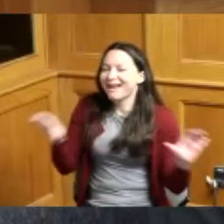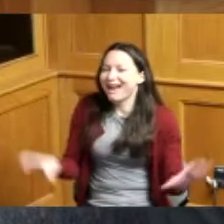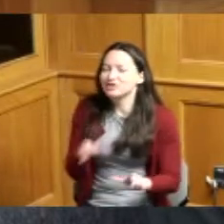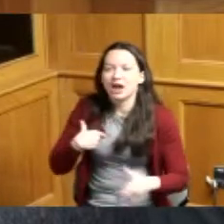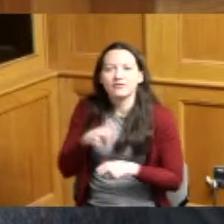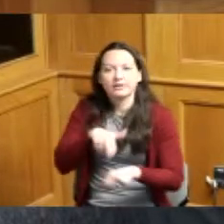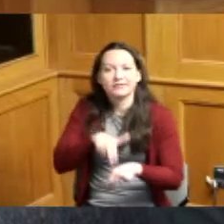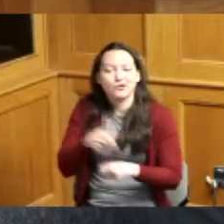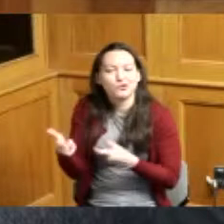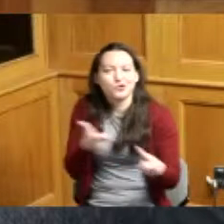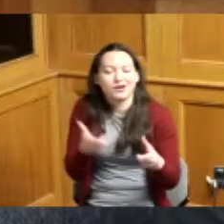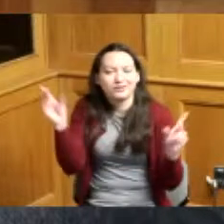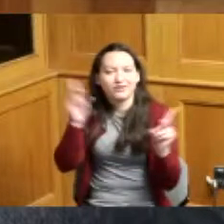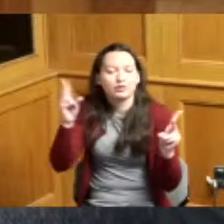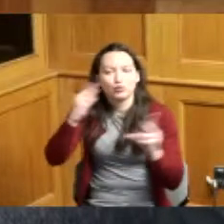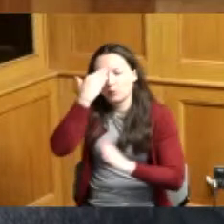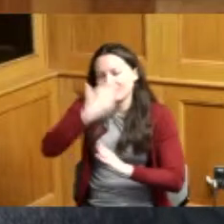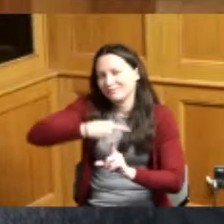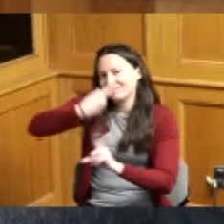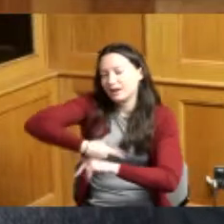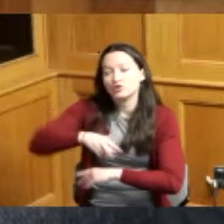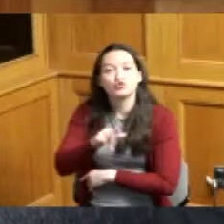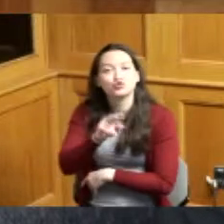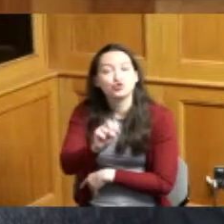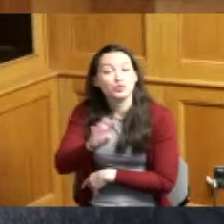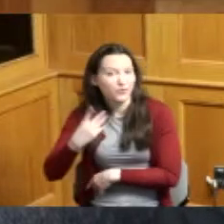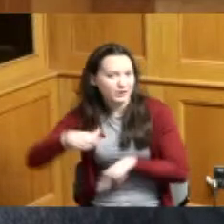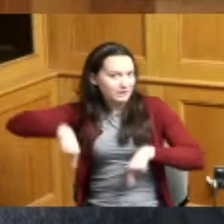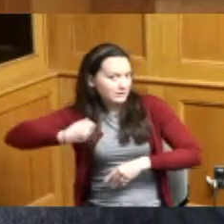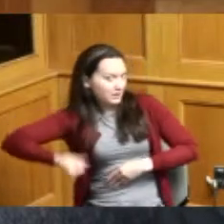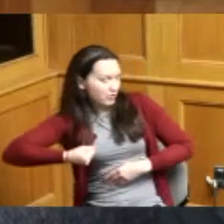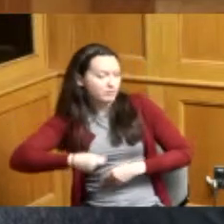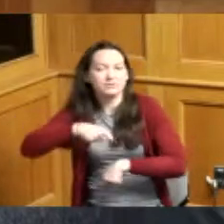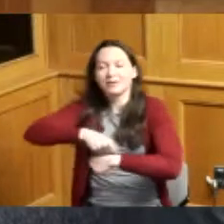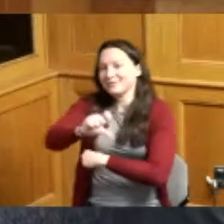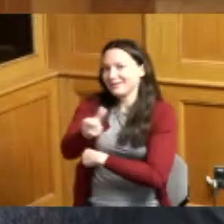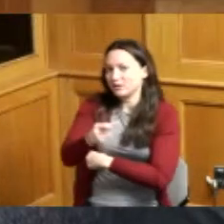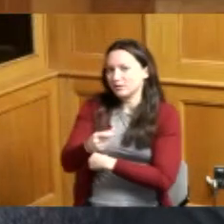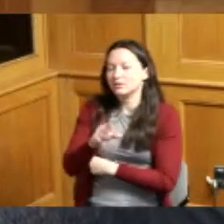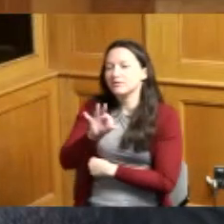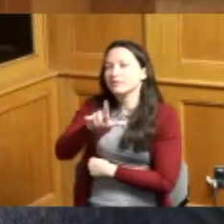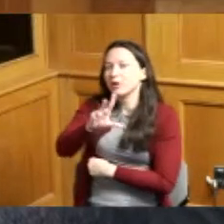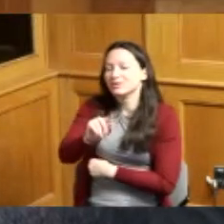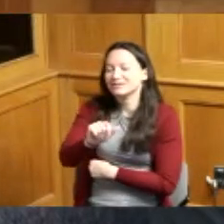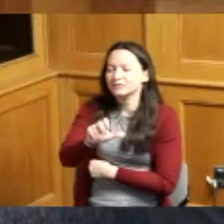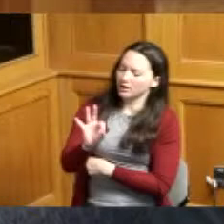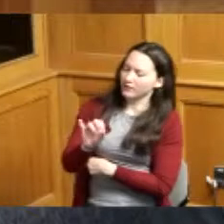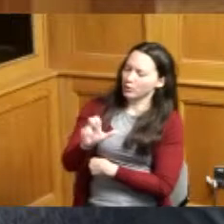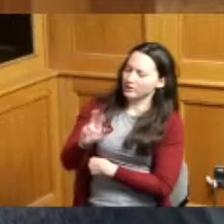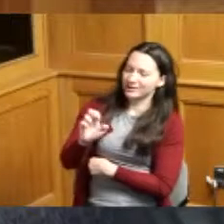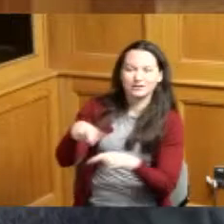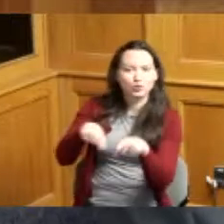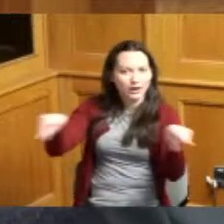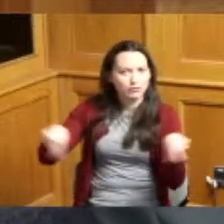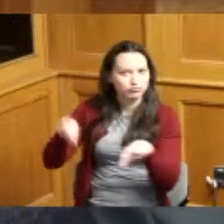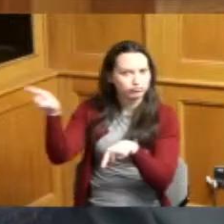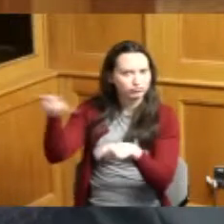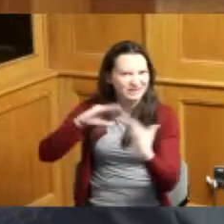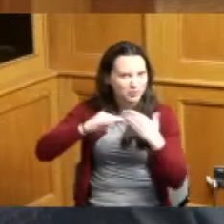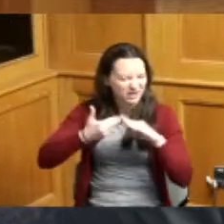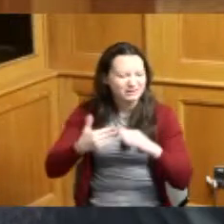awareness day June 4th which is Saturday 10 a.m on fountain square and so they will um they do a very